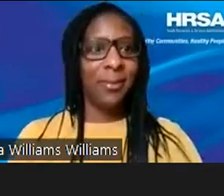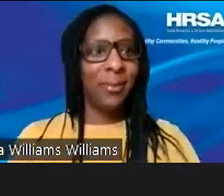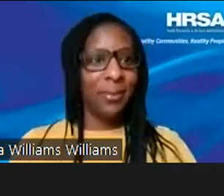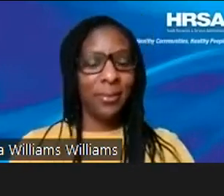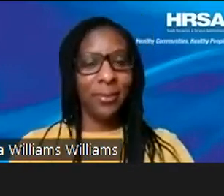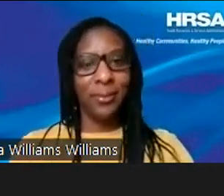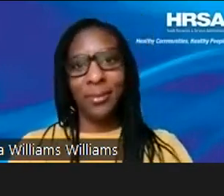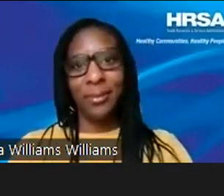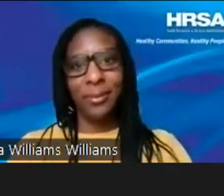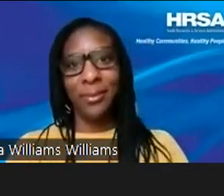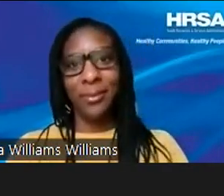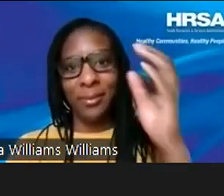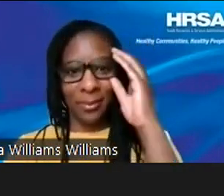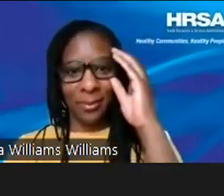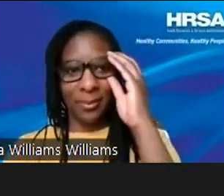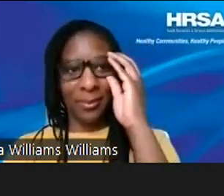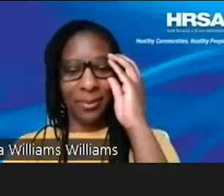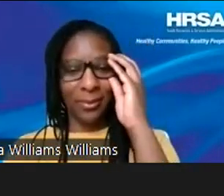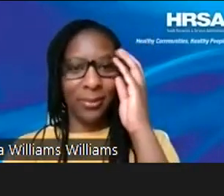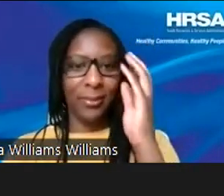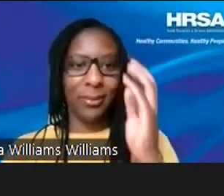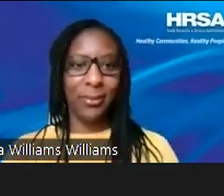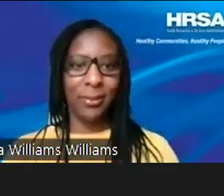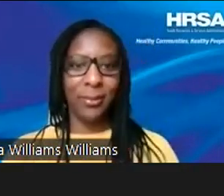We are joined today by Dr. Kara Hope,